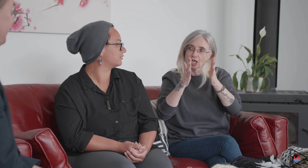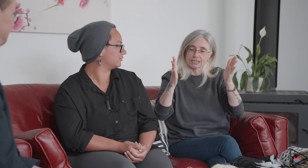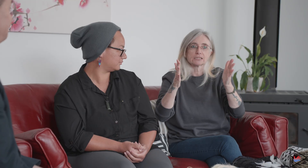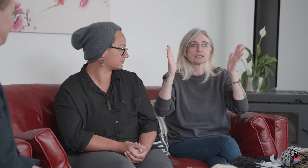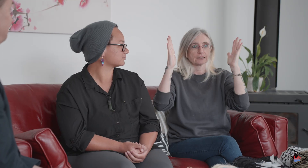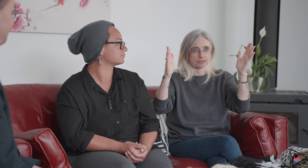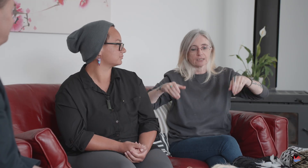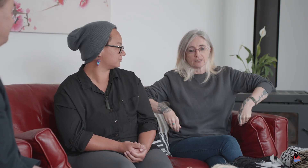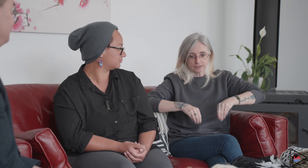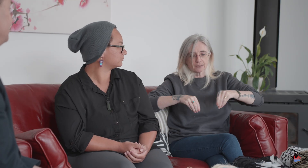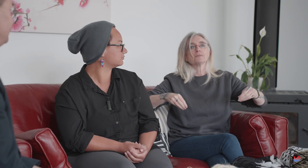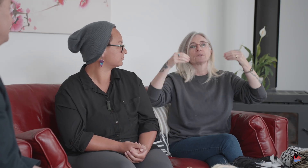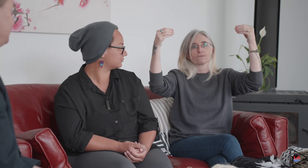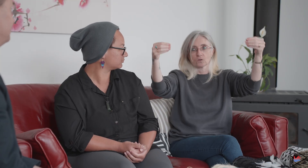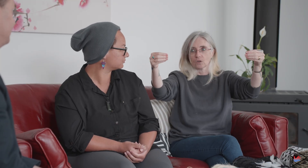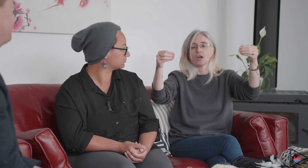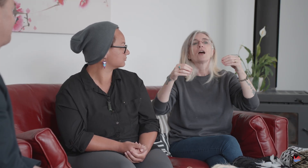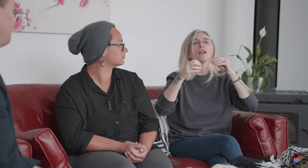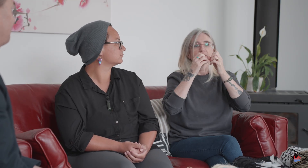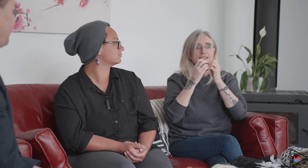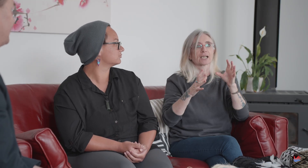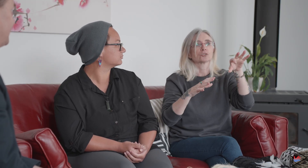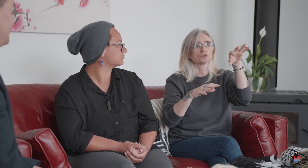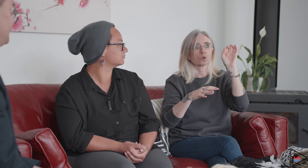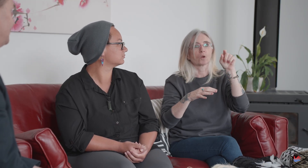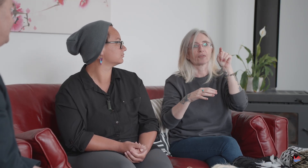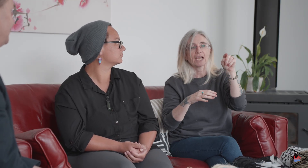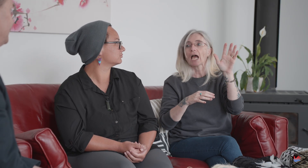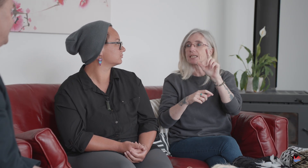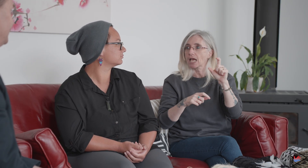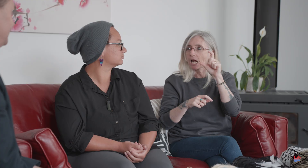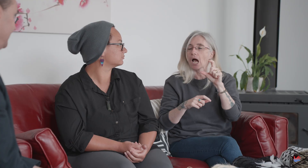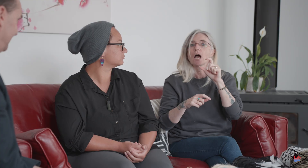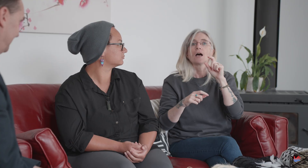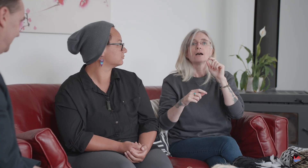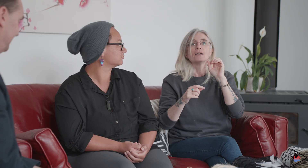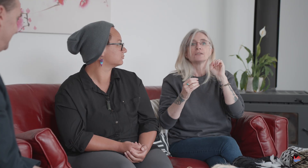you are designing this for. And then you choose a particular colour of the thread that you're going